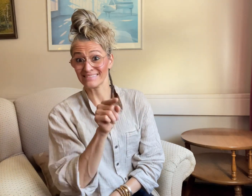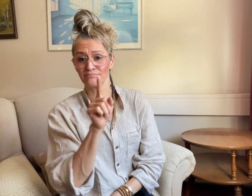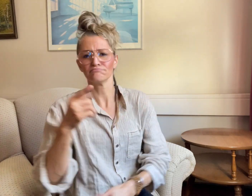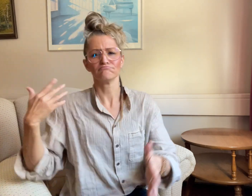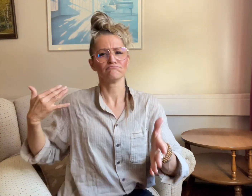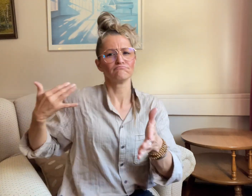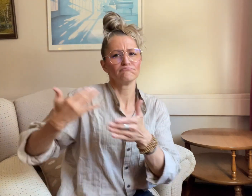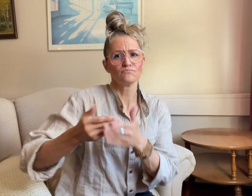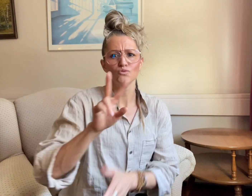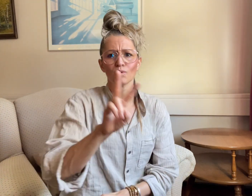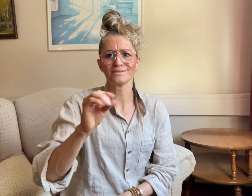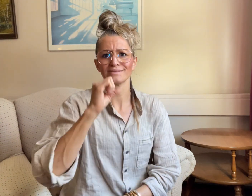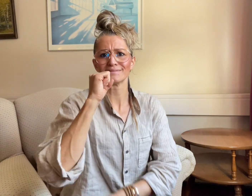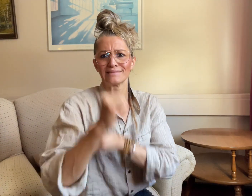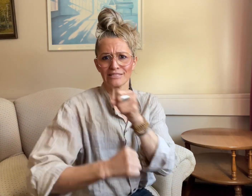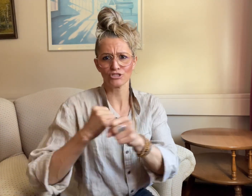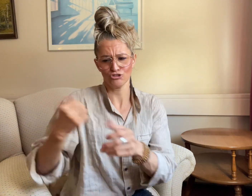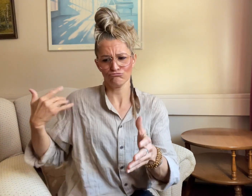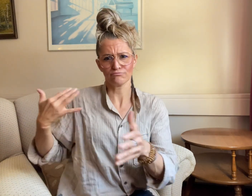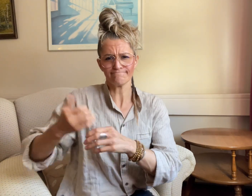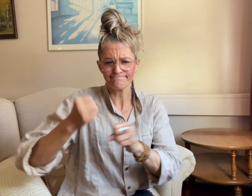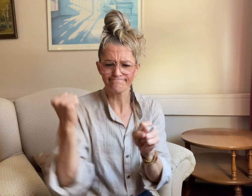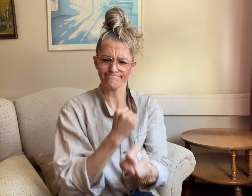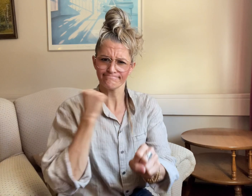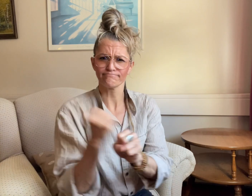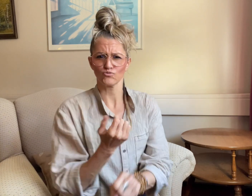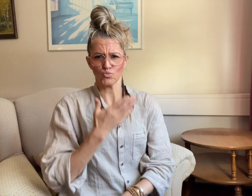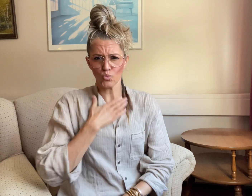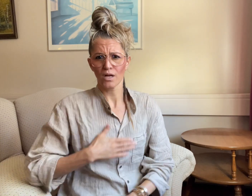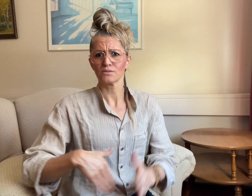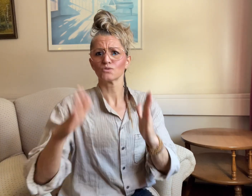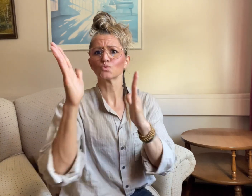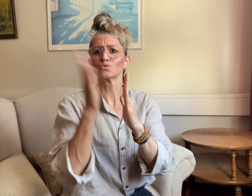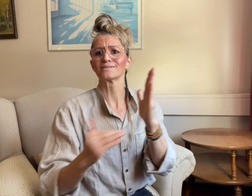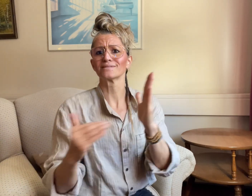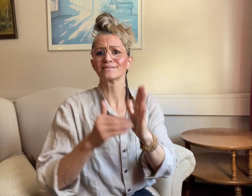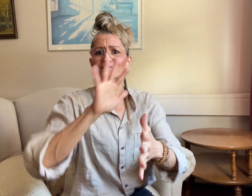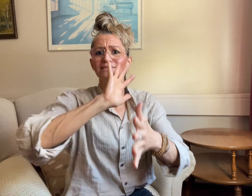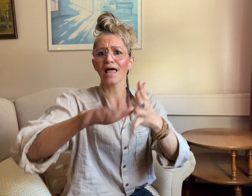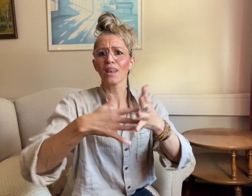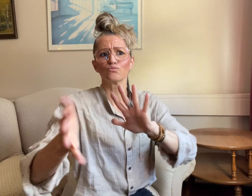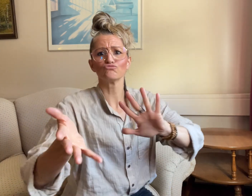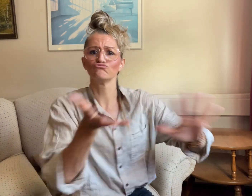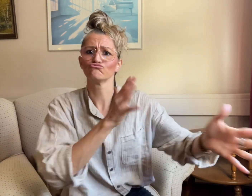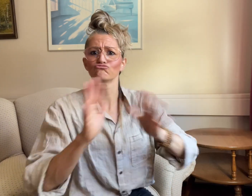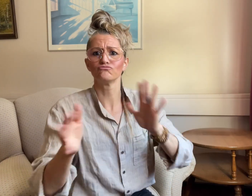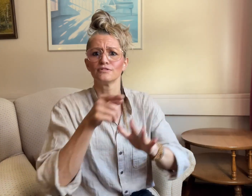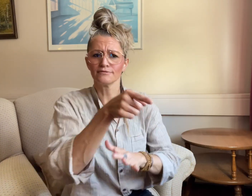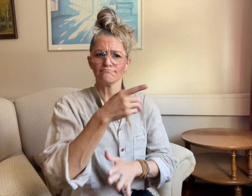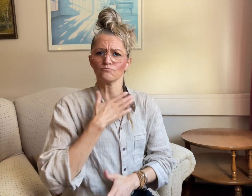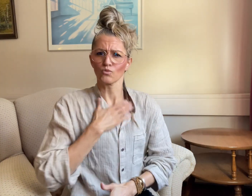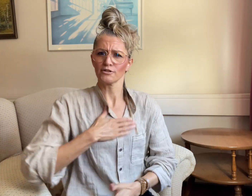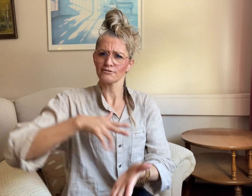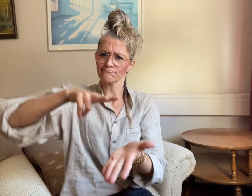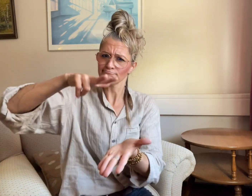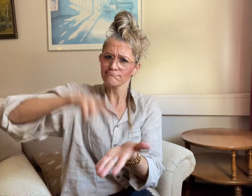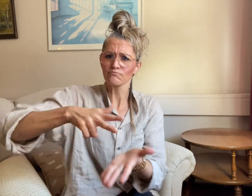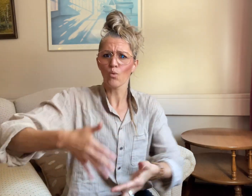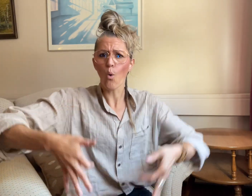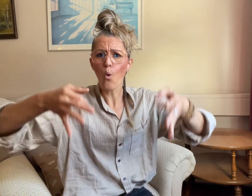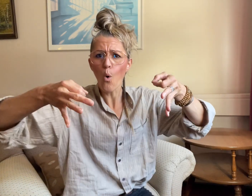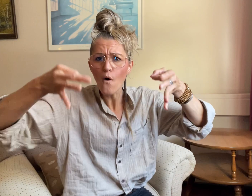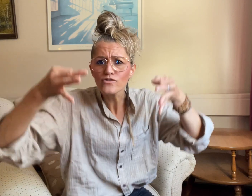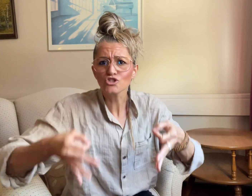After 20 years of work toward New Zealand Sign Language